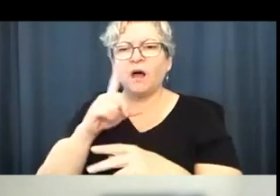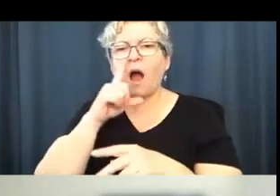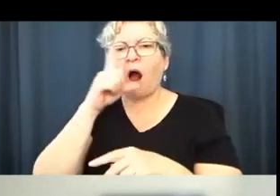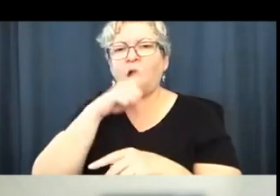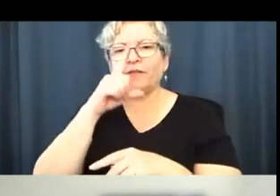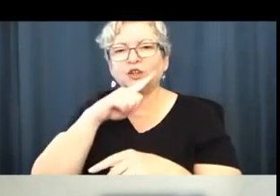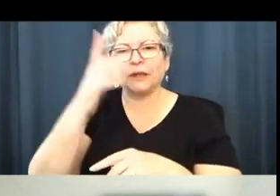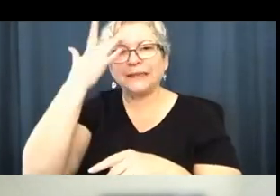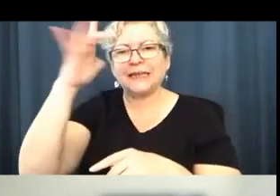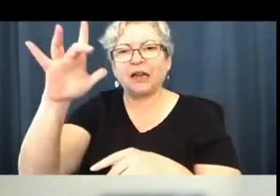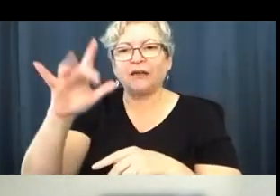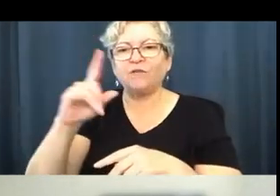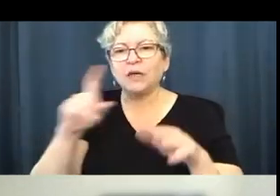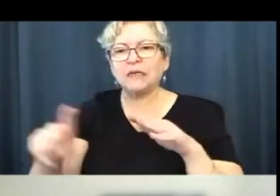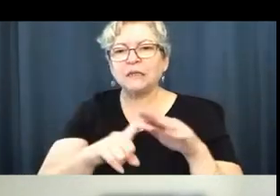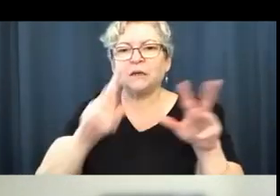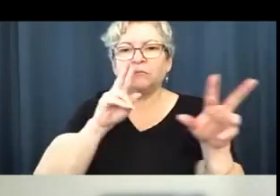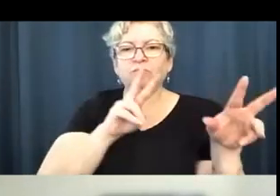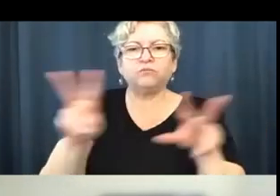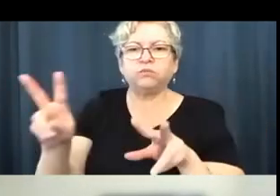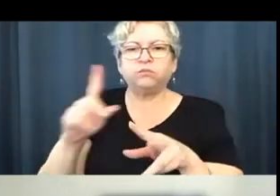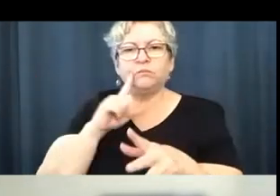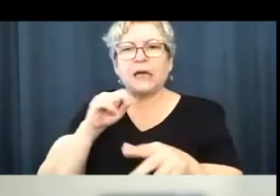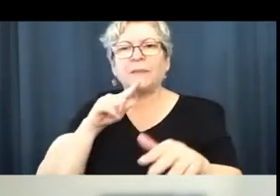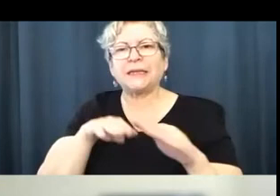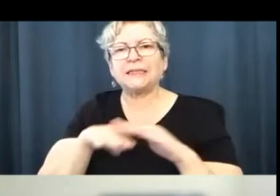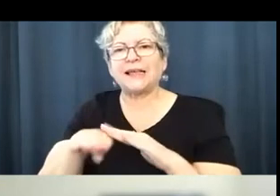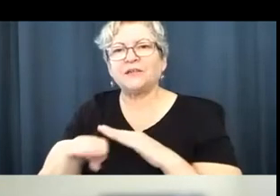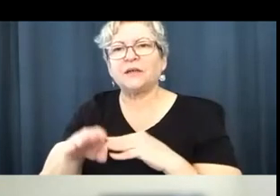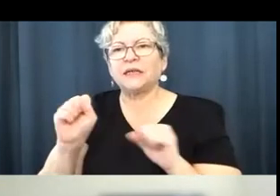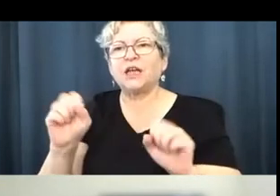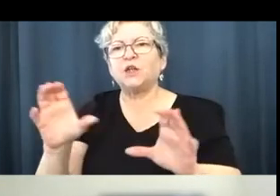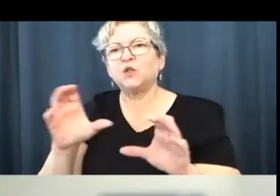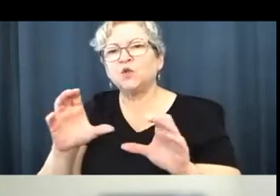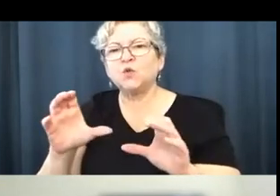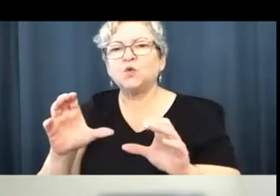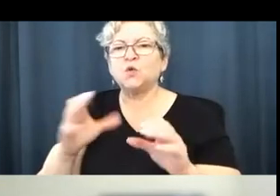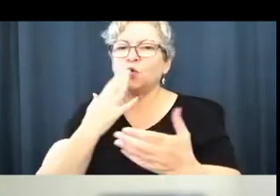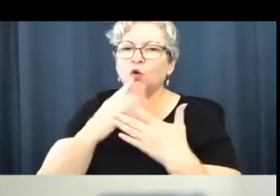that go in and scan the site and give you a report on how accessible it is. It can be a decent place to start, but a horrible place to finish.